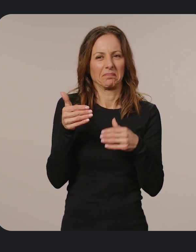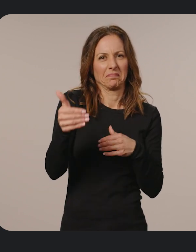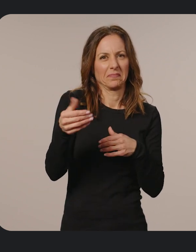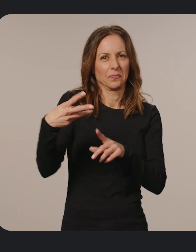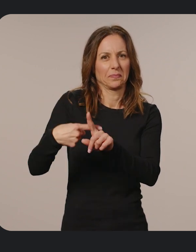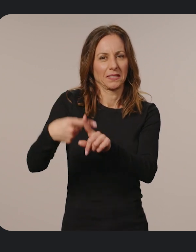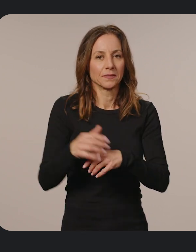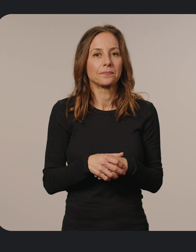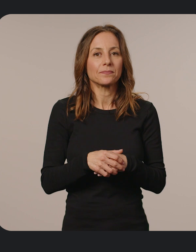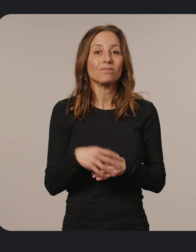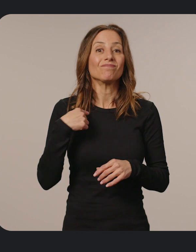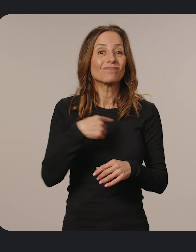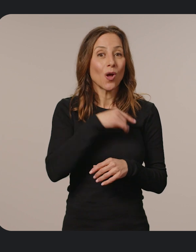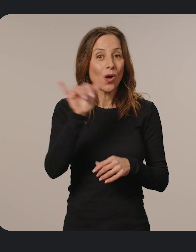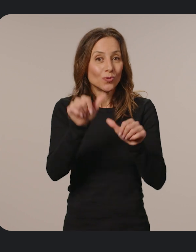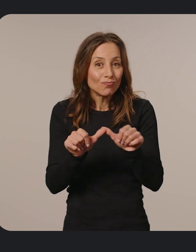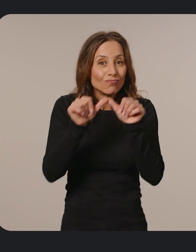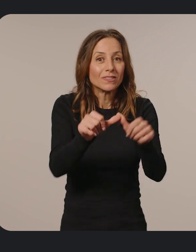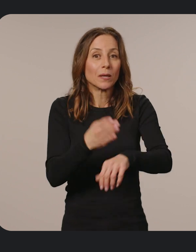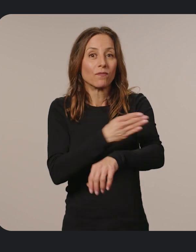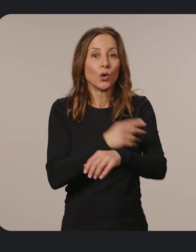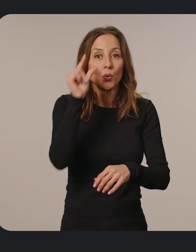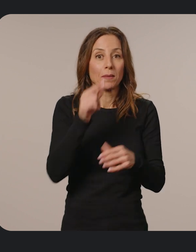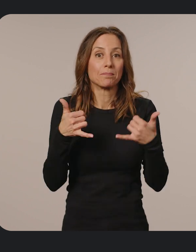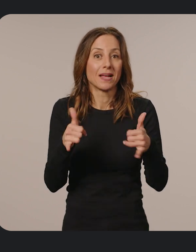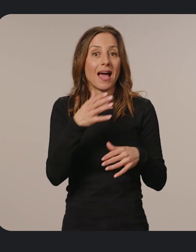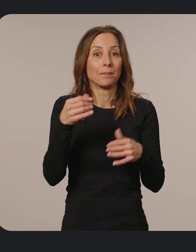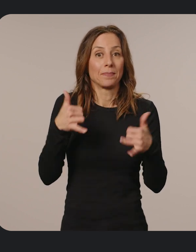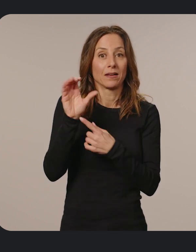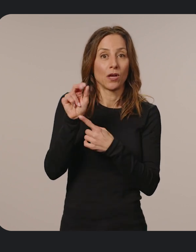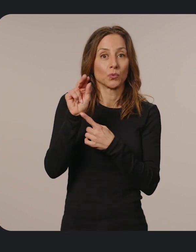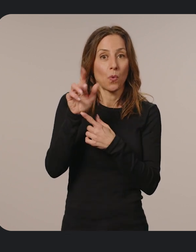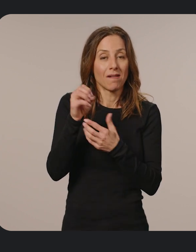bundles in the coming months. We are also continuing to improve Google Play and Play